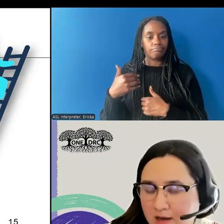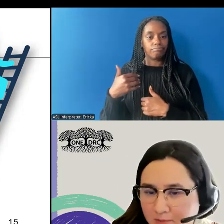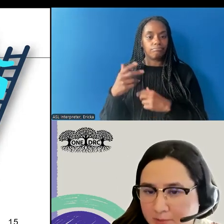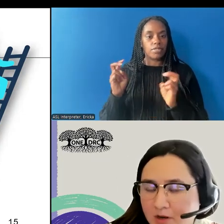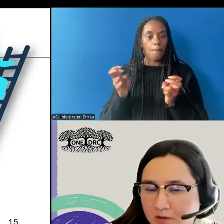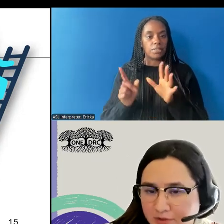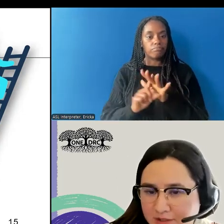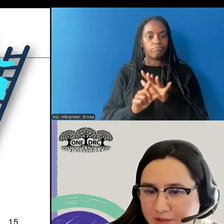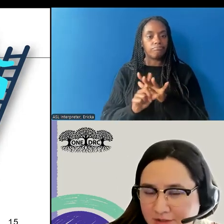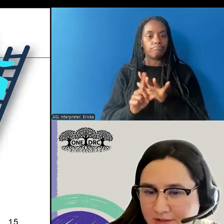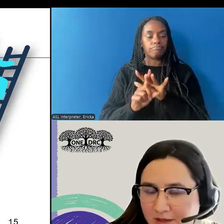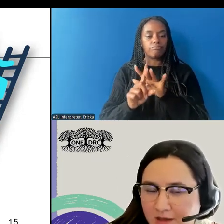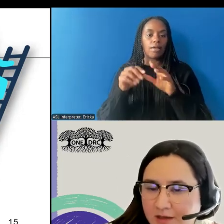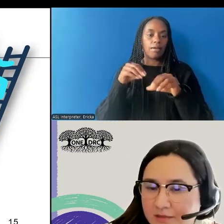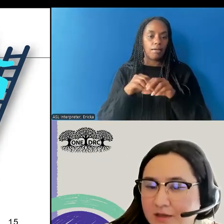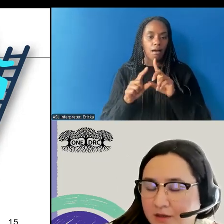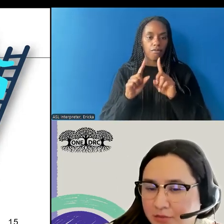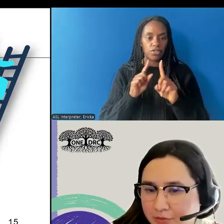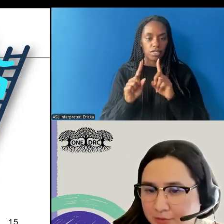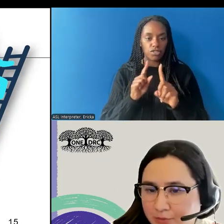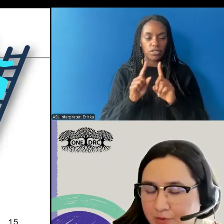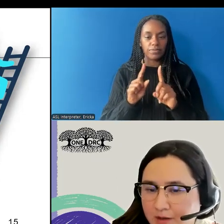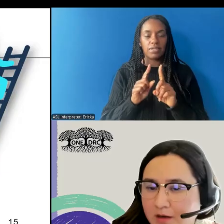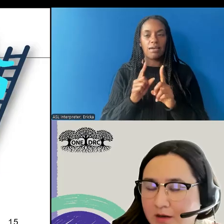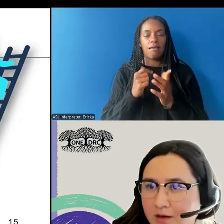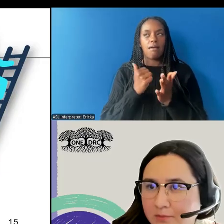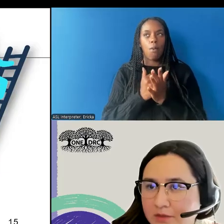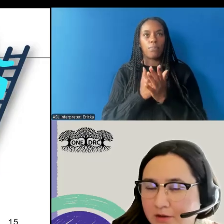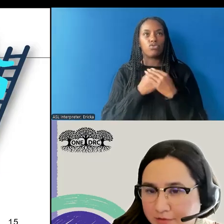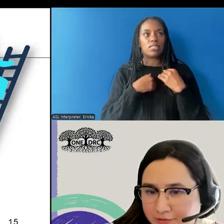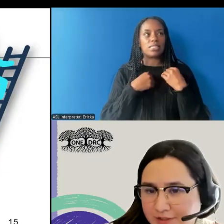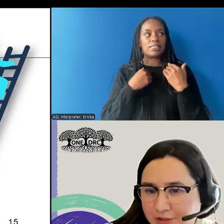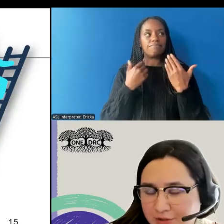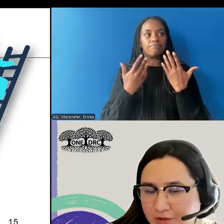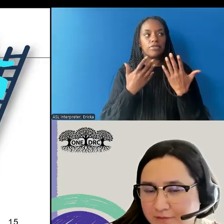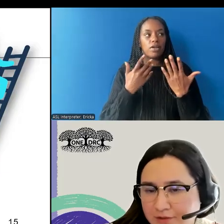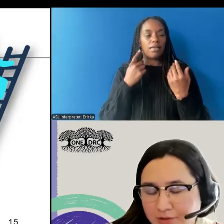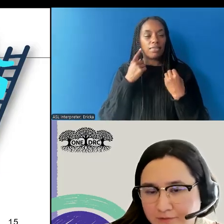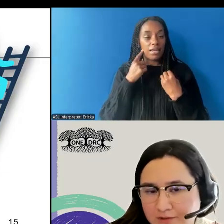come up in conversation and thinking through, the authorization of a service,